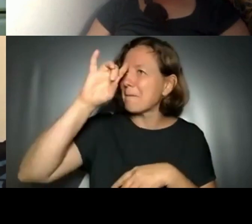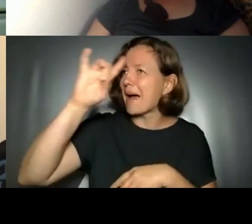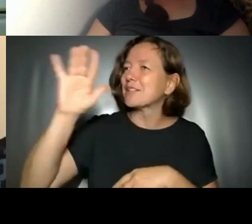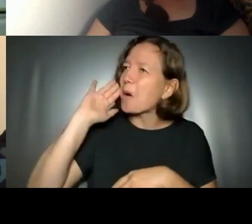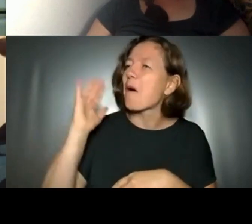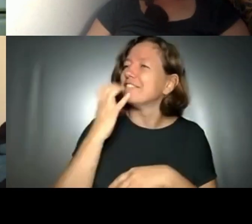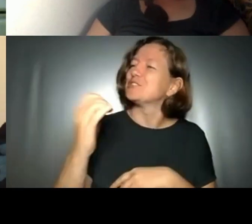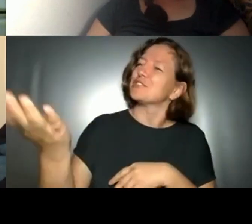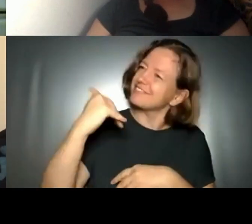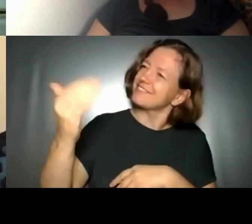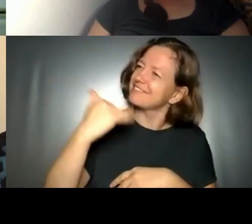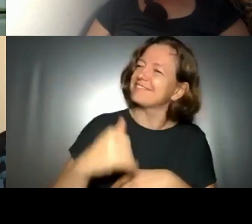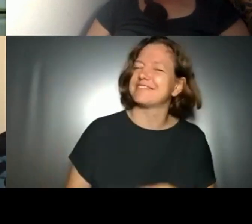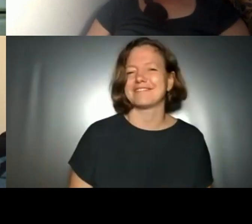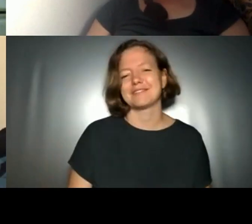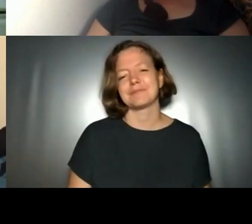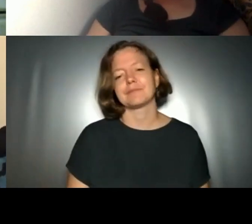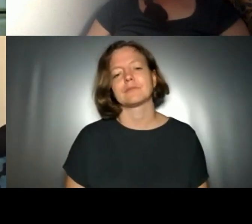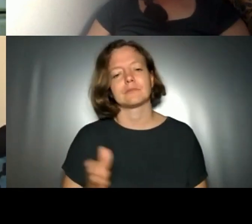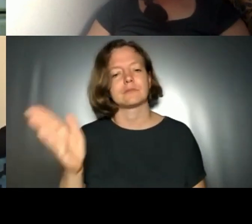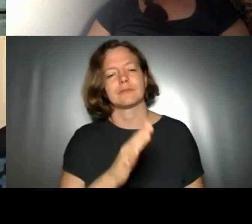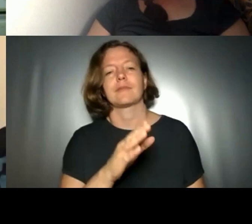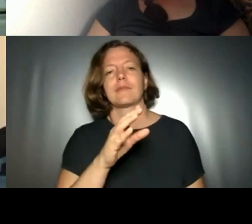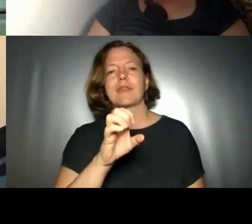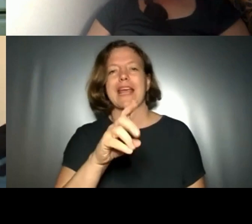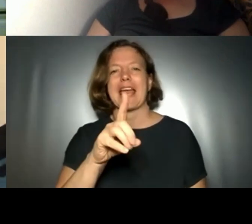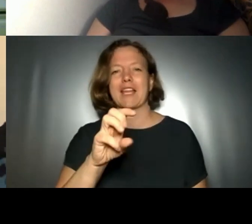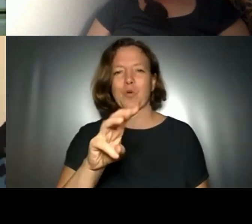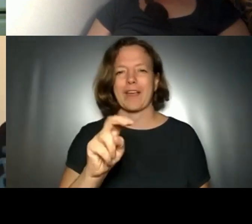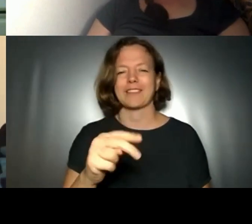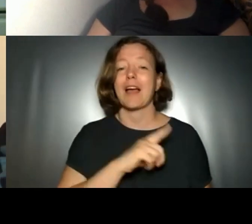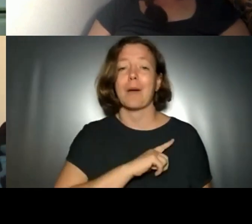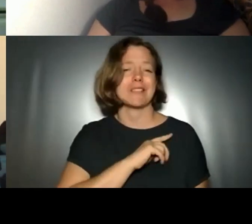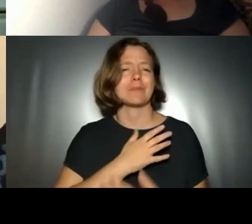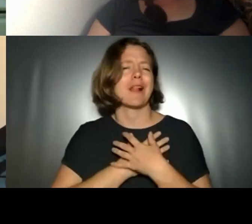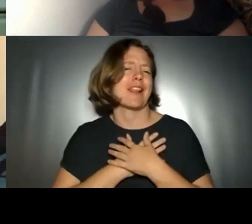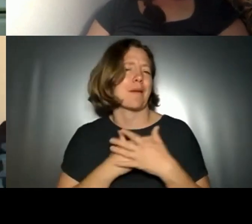Edwin Ramirez: This is Edwin speaking. We are also big fans of compliments, so...